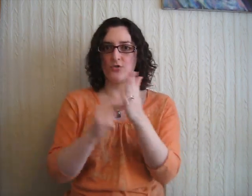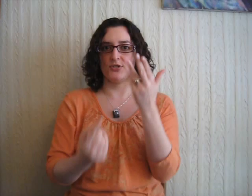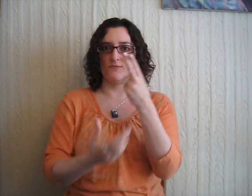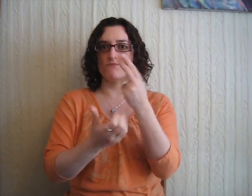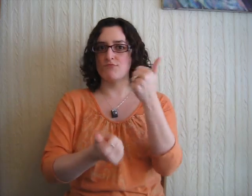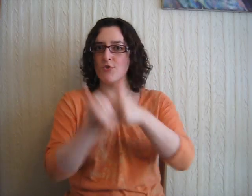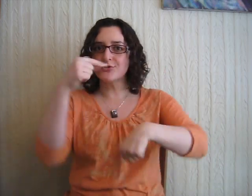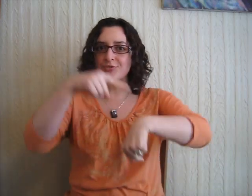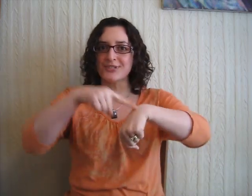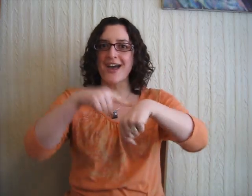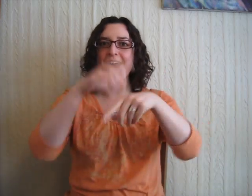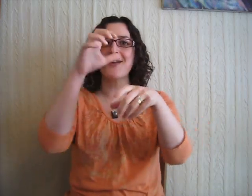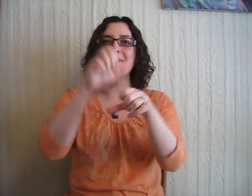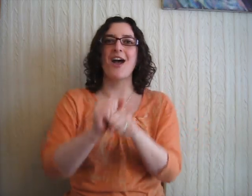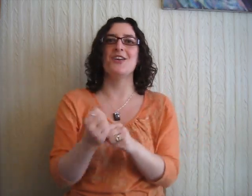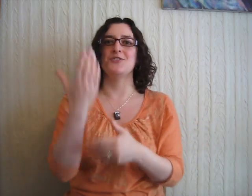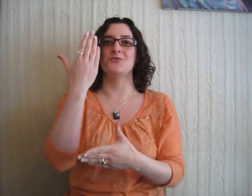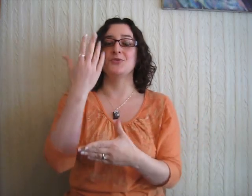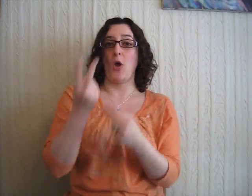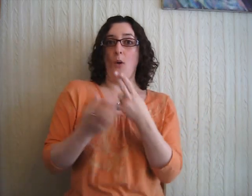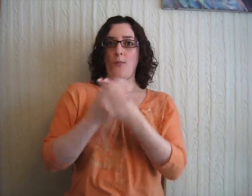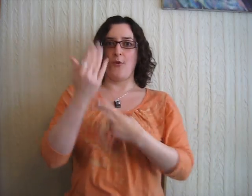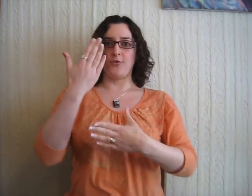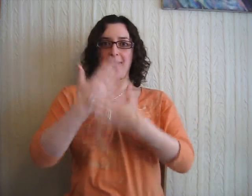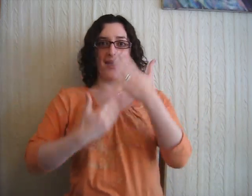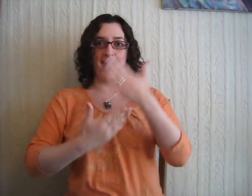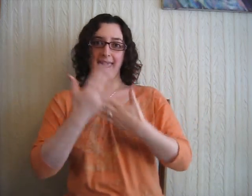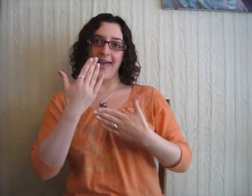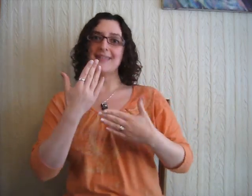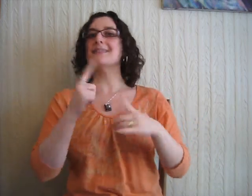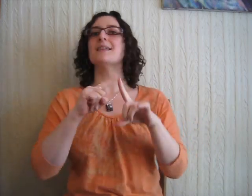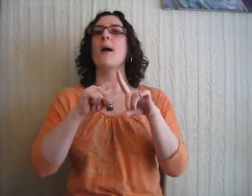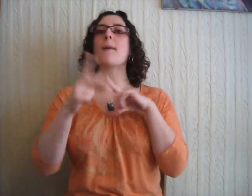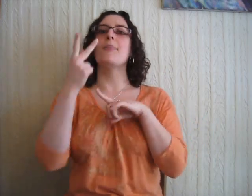And you'll notice most of the time I use both my hands